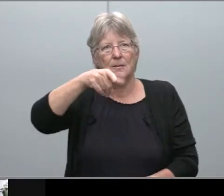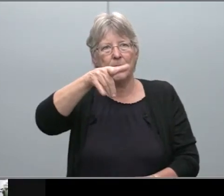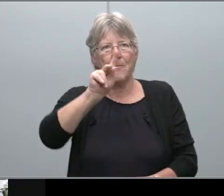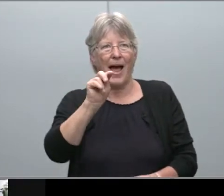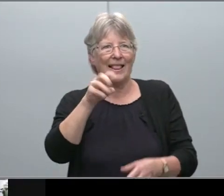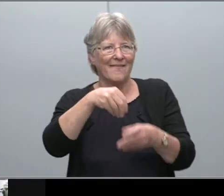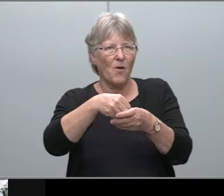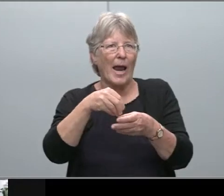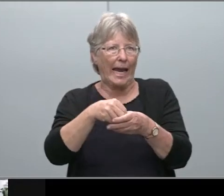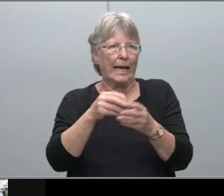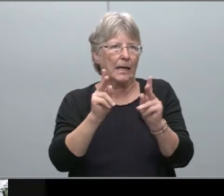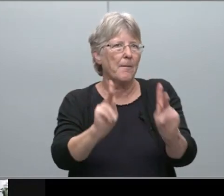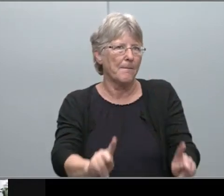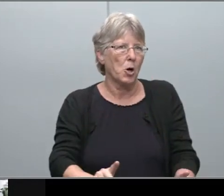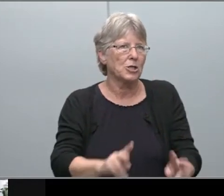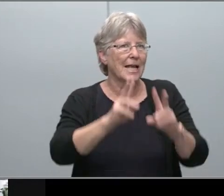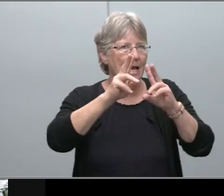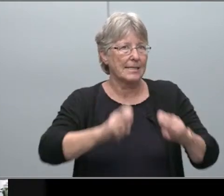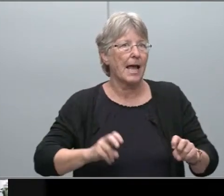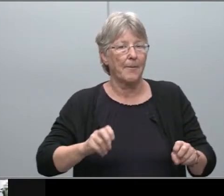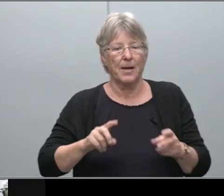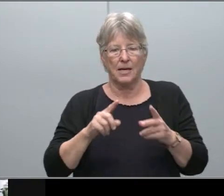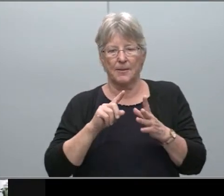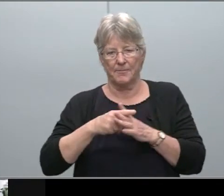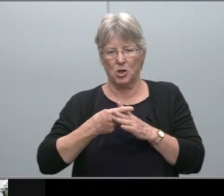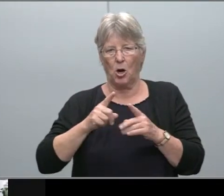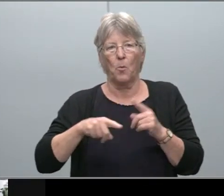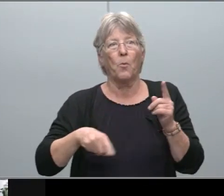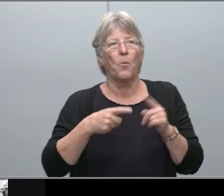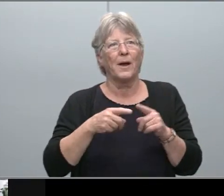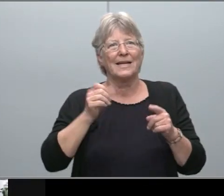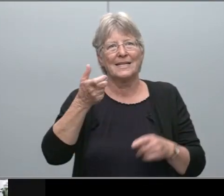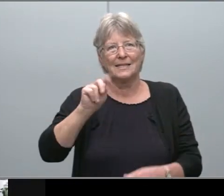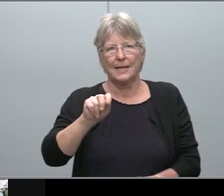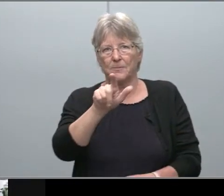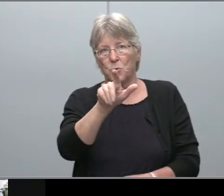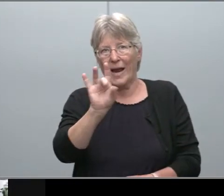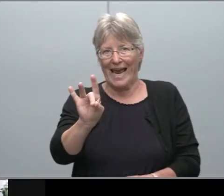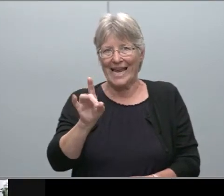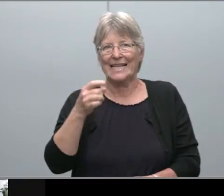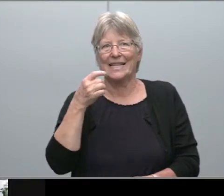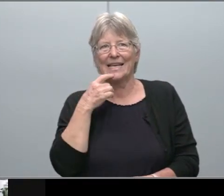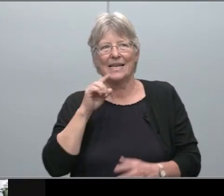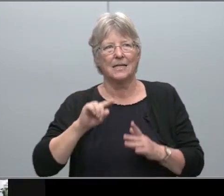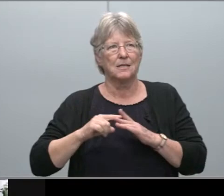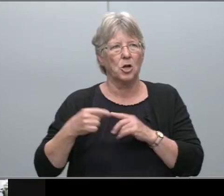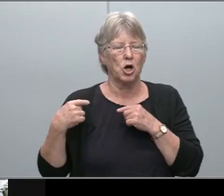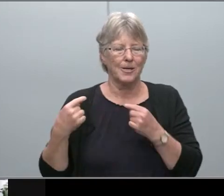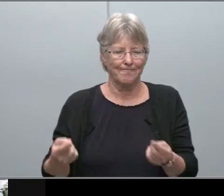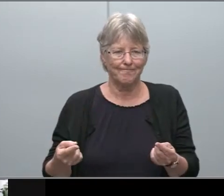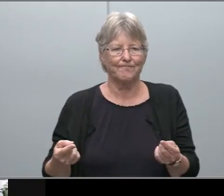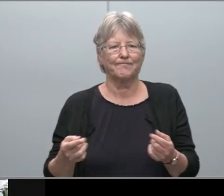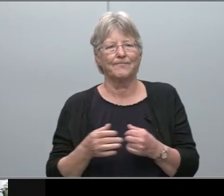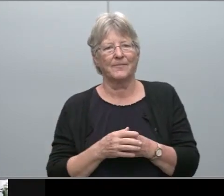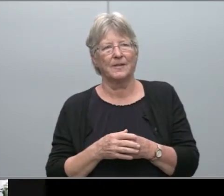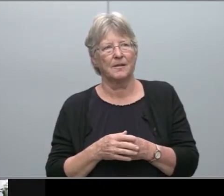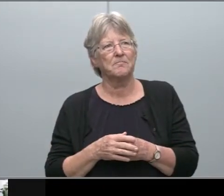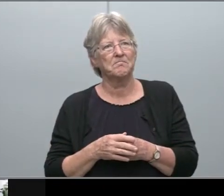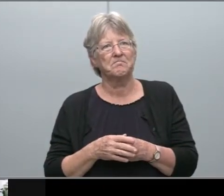So we understand, and we empathize. We're gonna get these plans rolling as soon as we're able to.